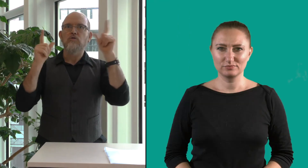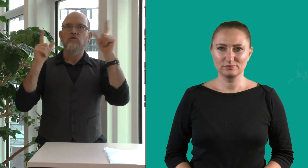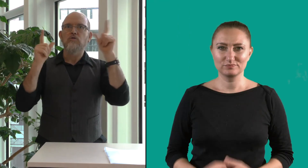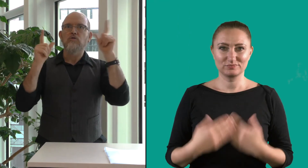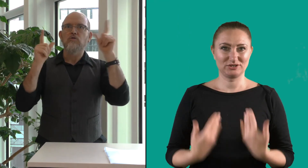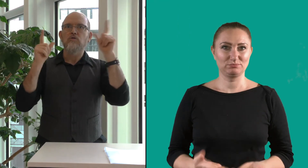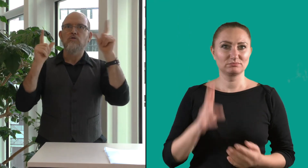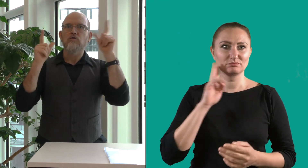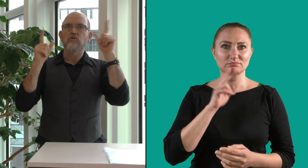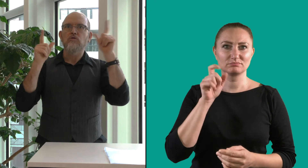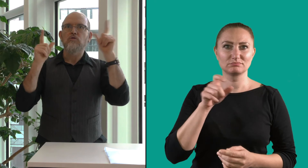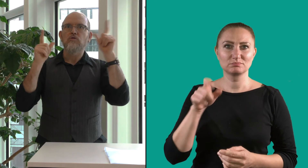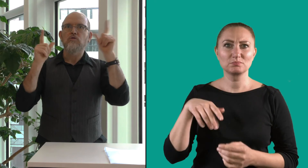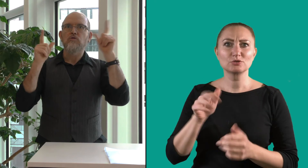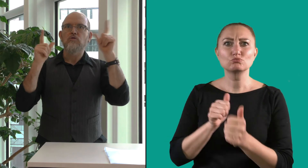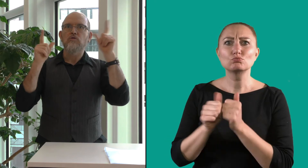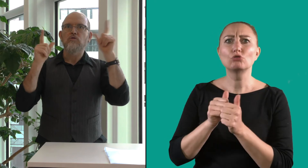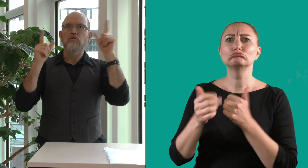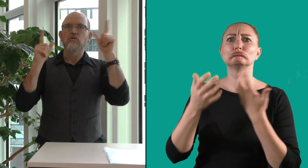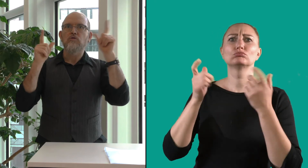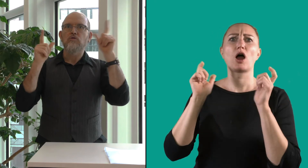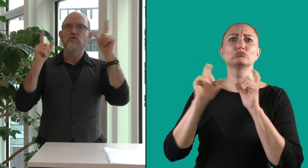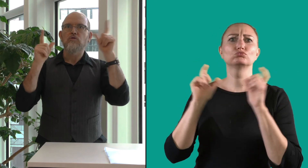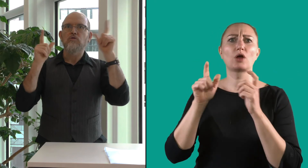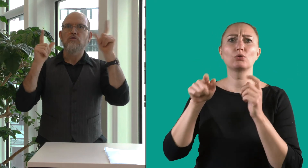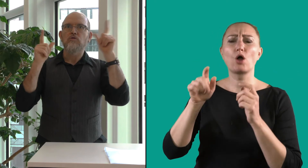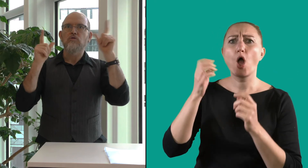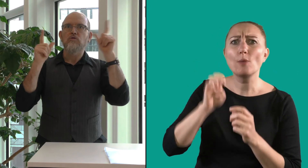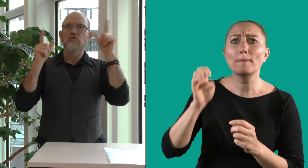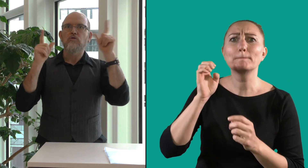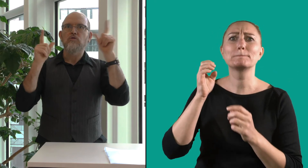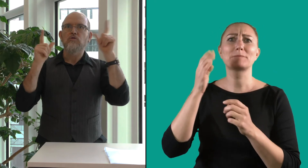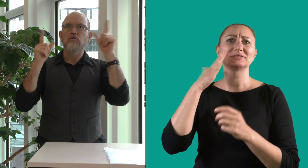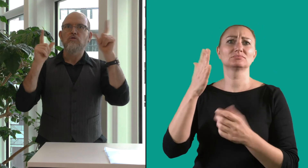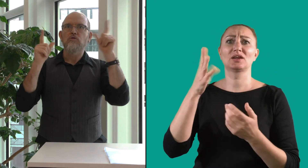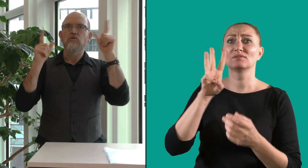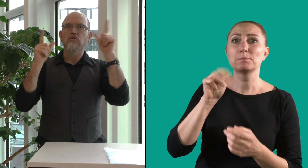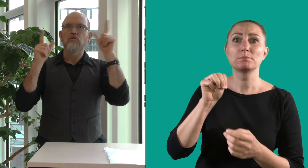In the Deaf community, for example at sport events or European championships,